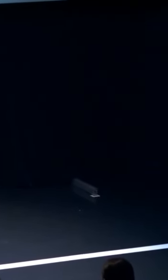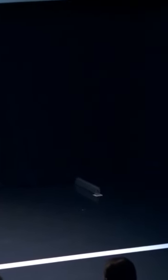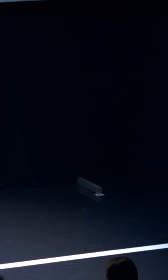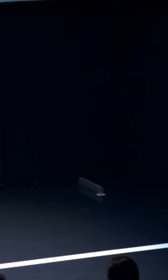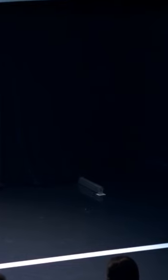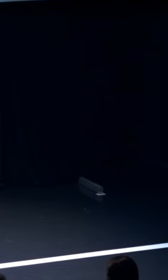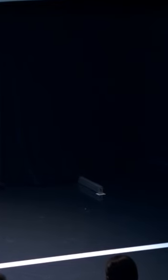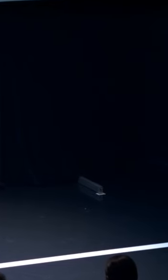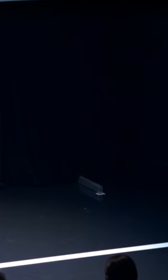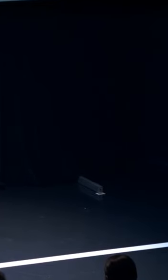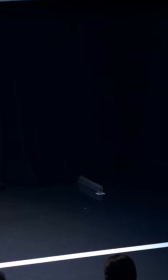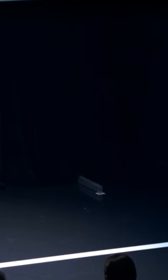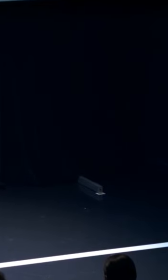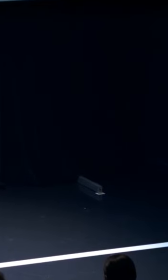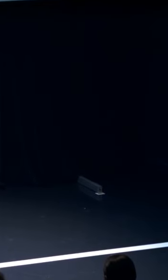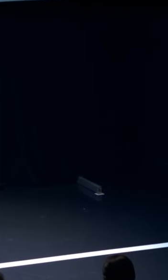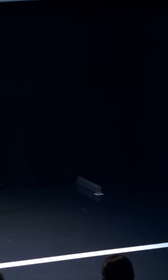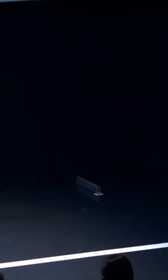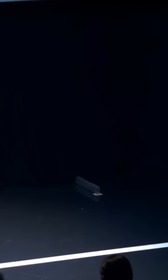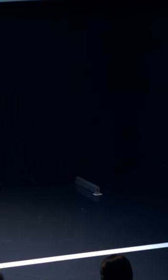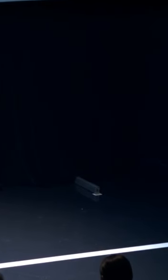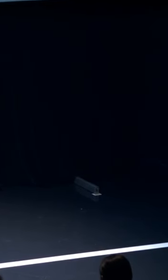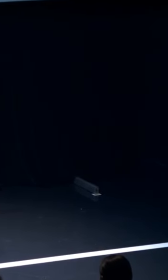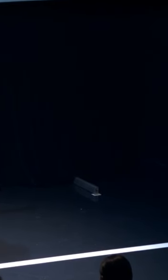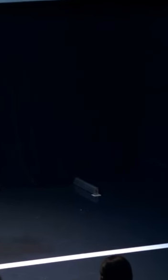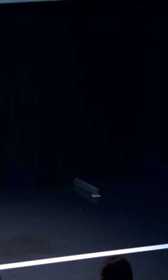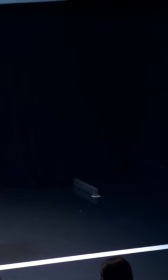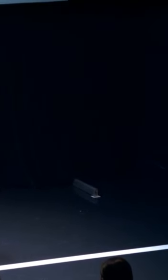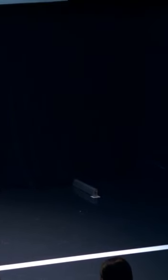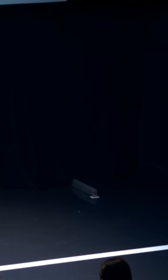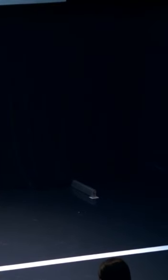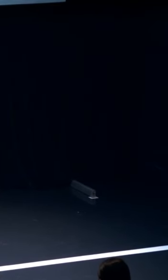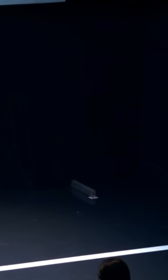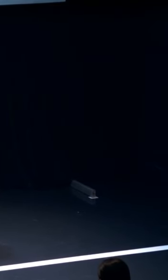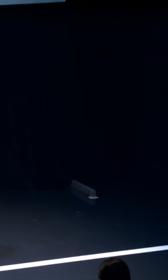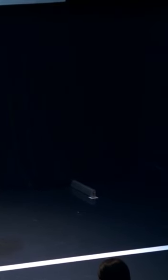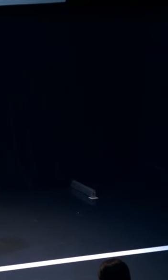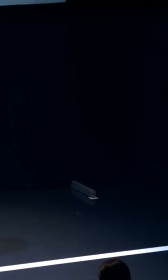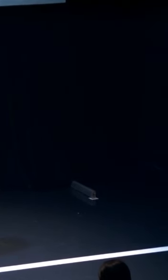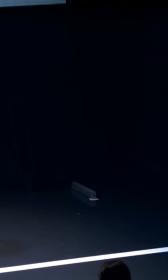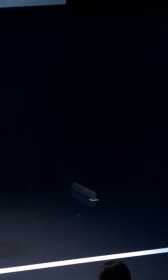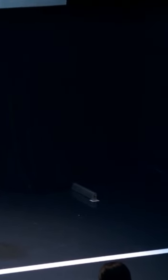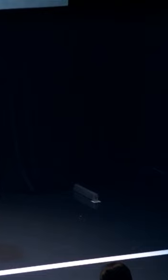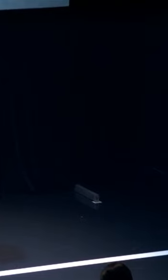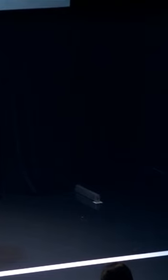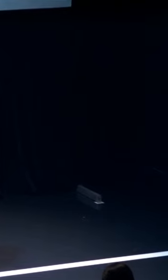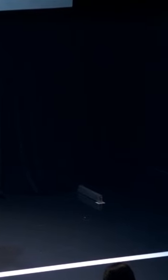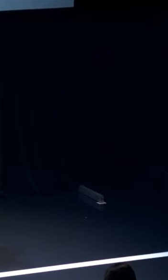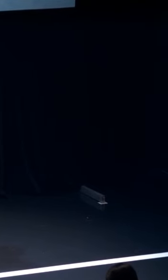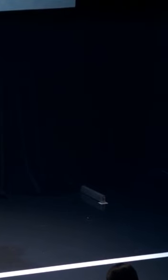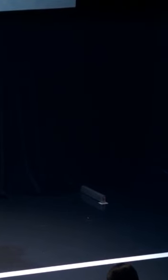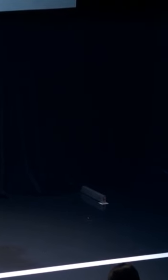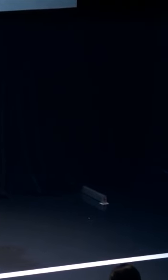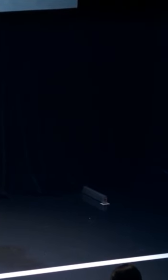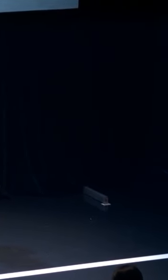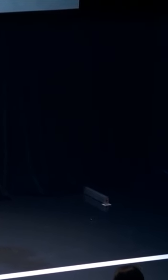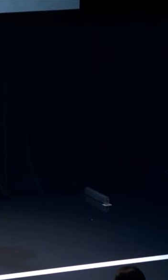# But you're free